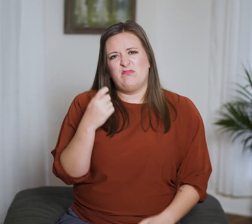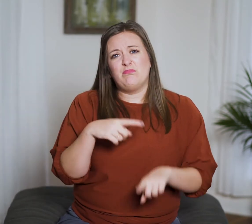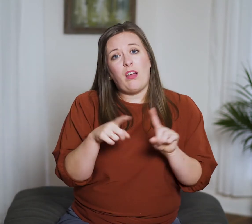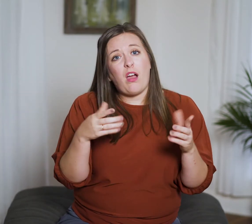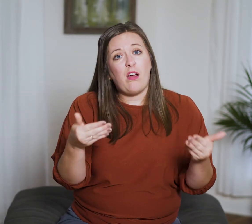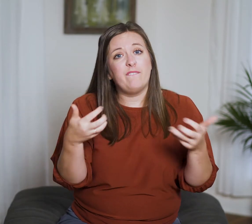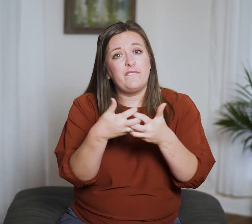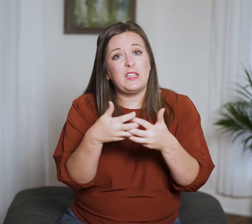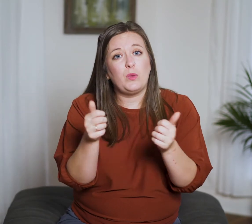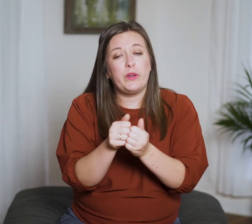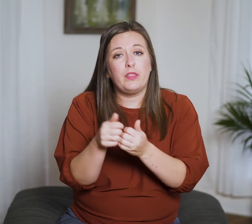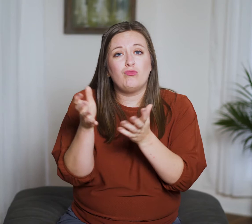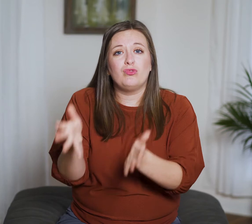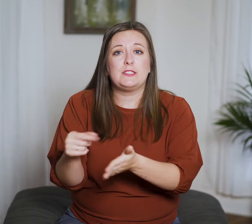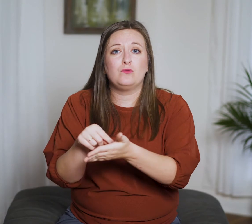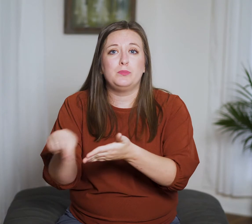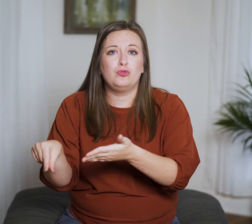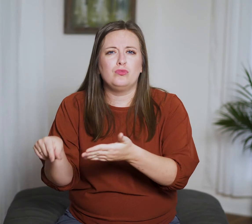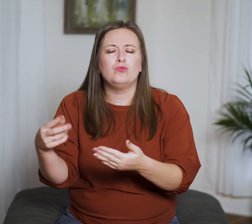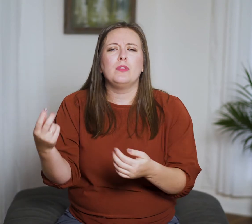but they fit with the rest of scripture.